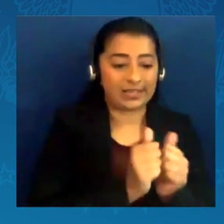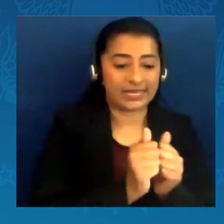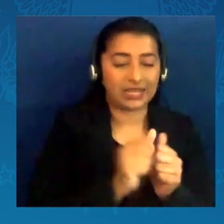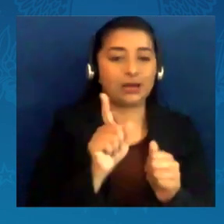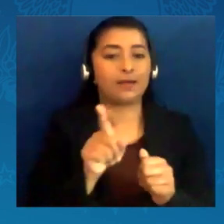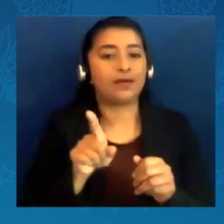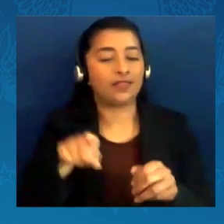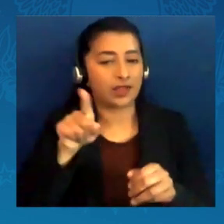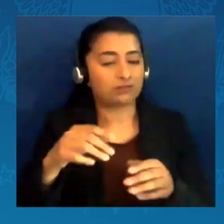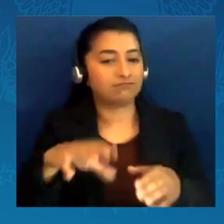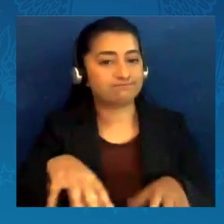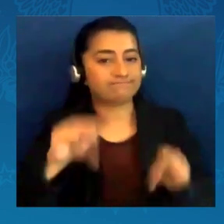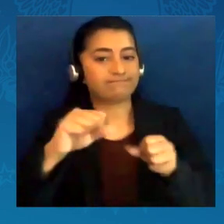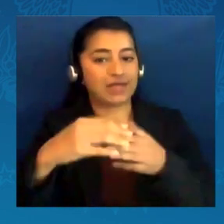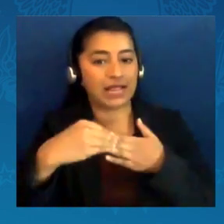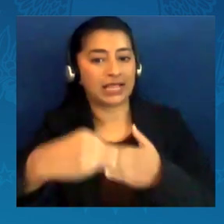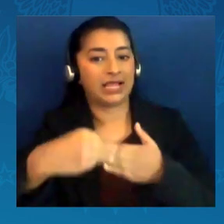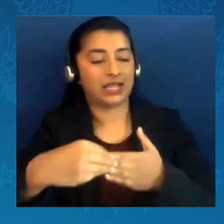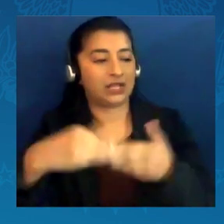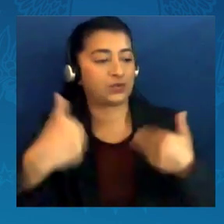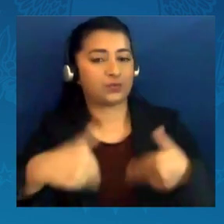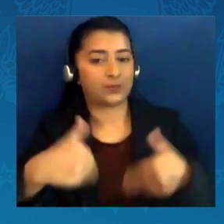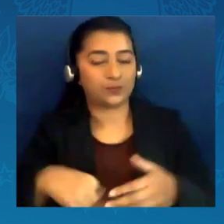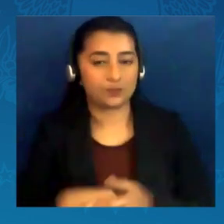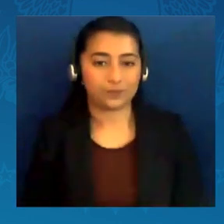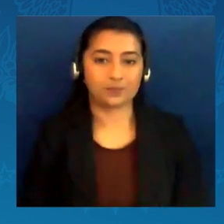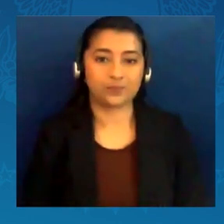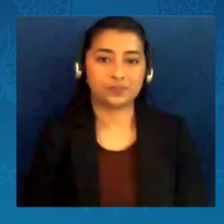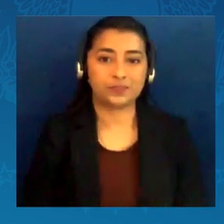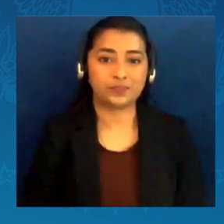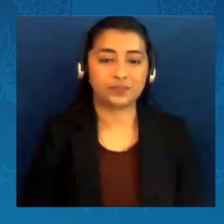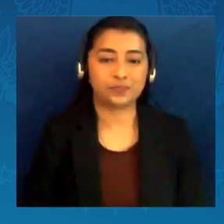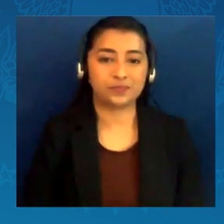And it is for that reason that it is in the best interest of our nation,